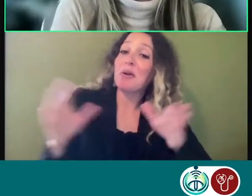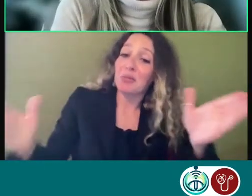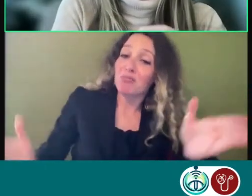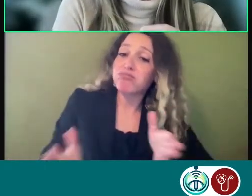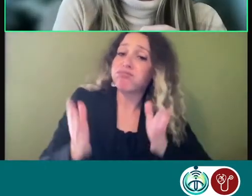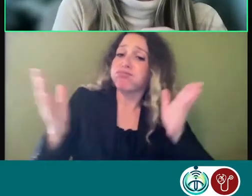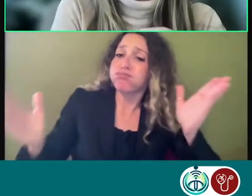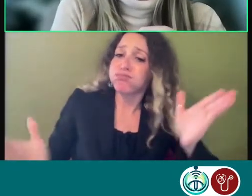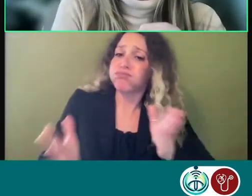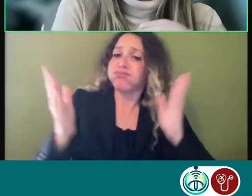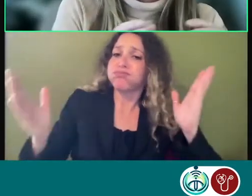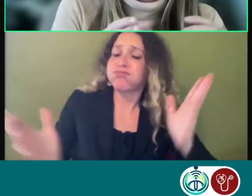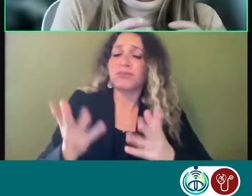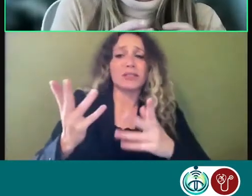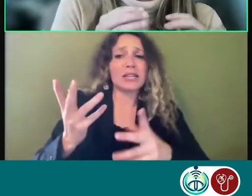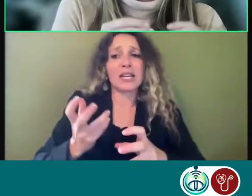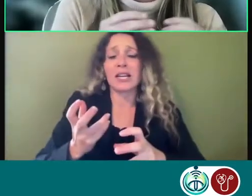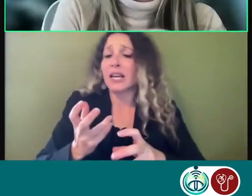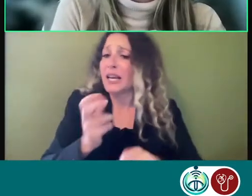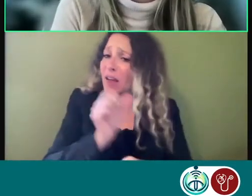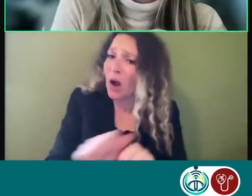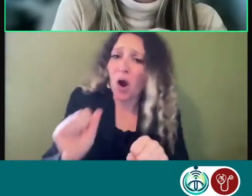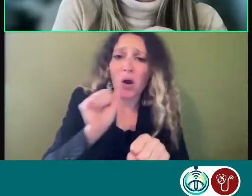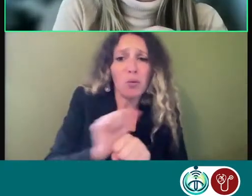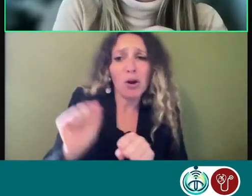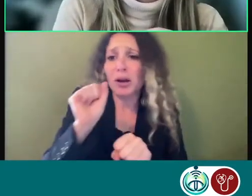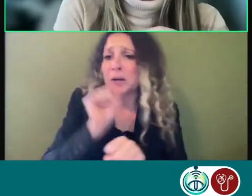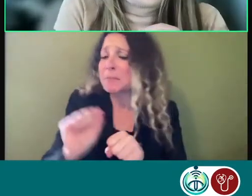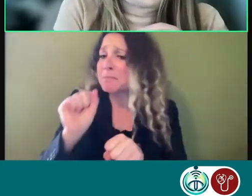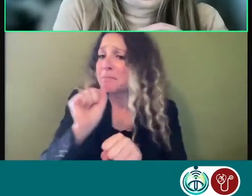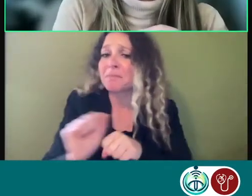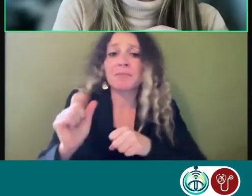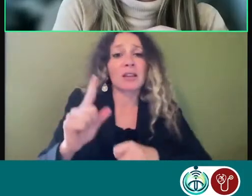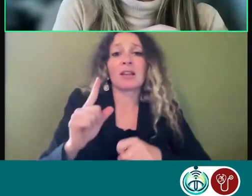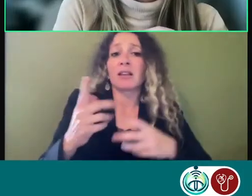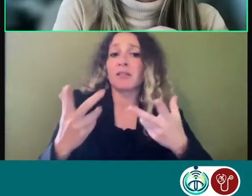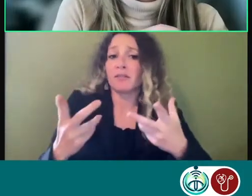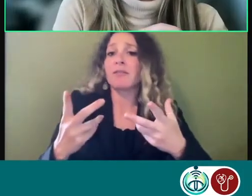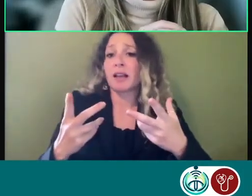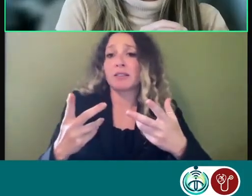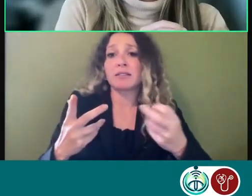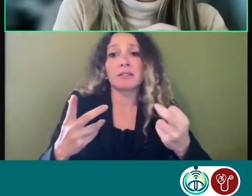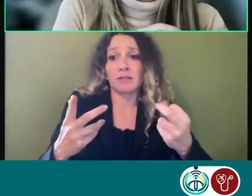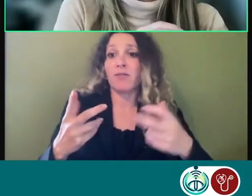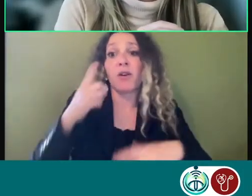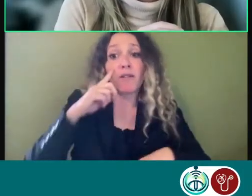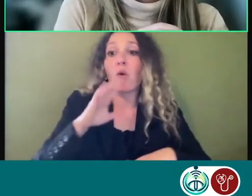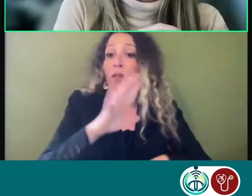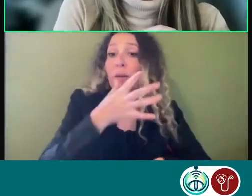and many different barriers that also exist for individual's parents and their caretakers as well.